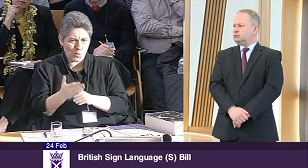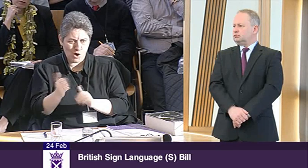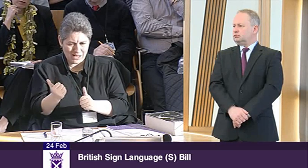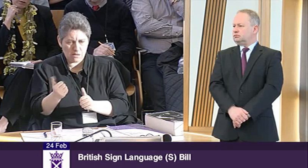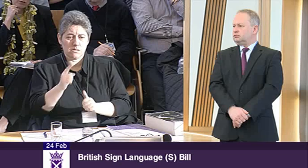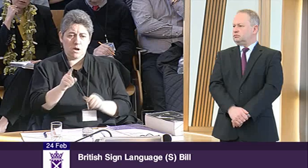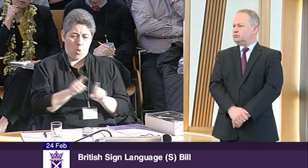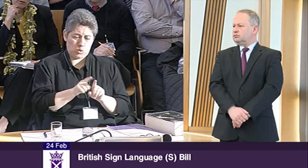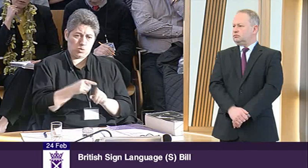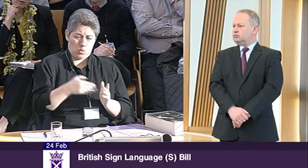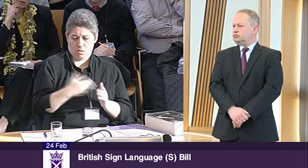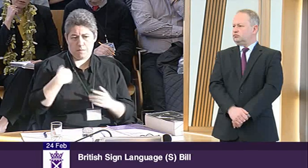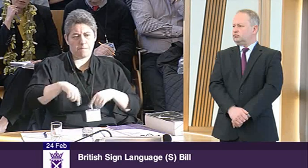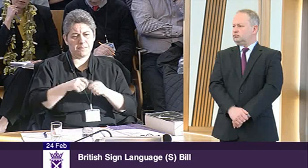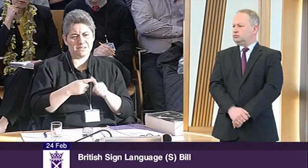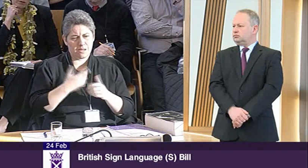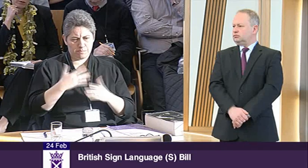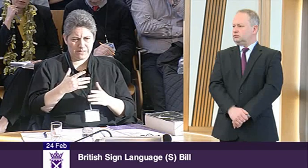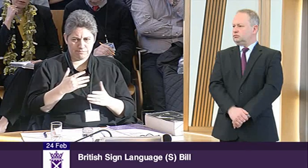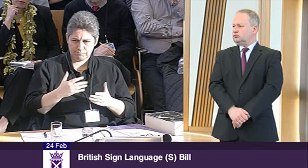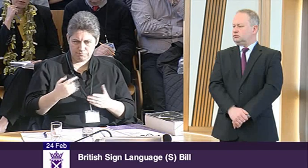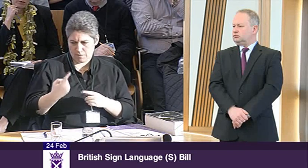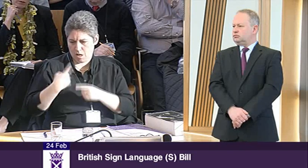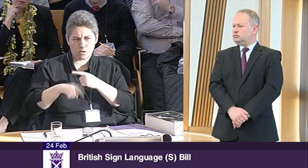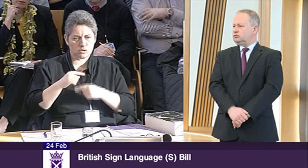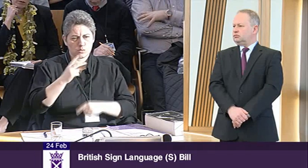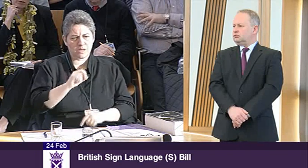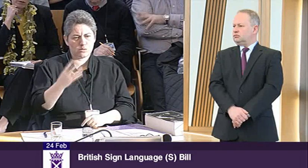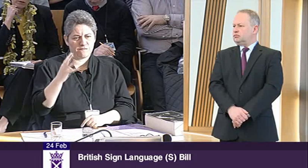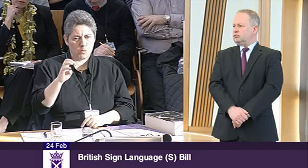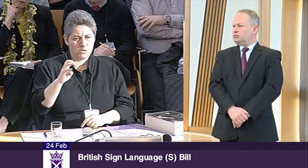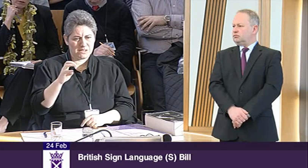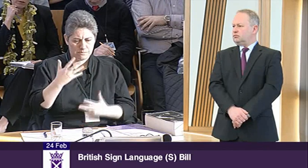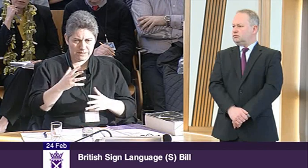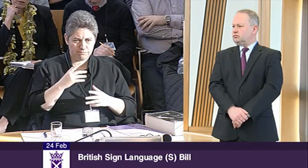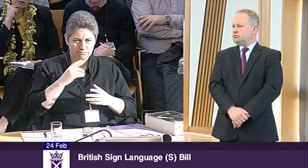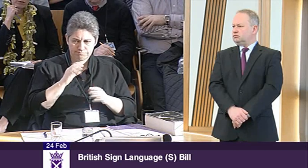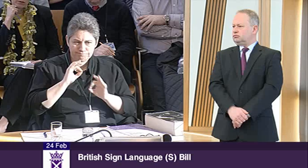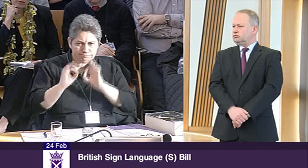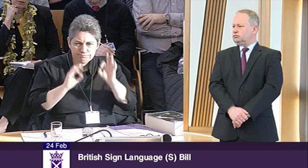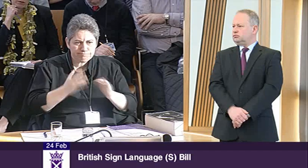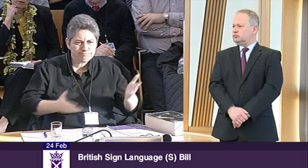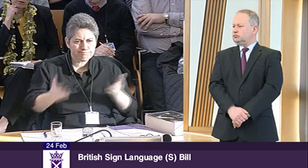We have talked about reasonable adjustments not working. In 2014, the British Deaf Association